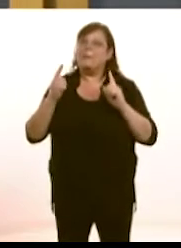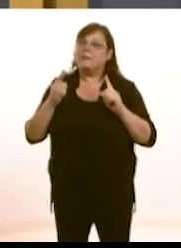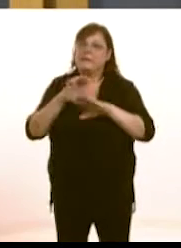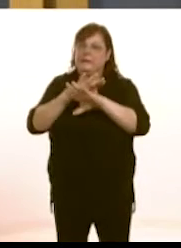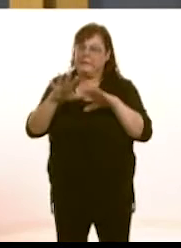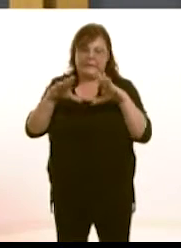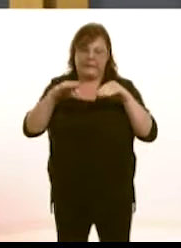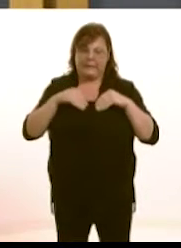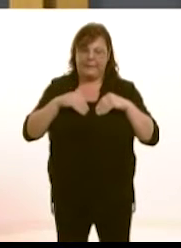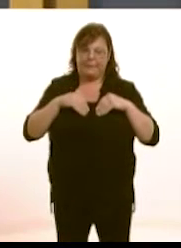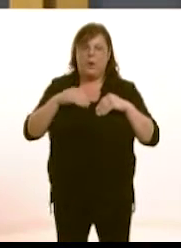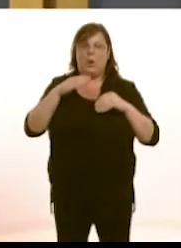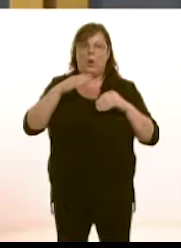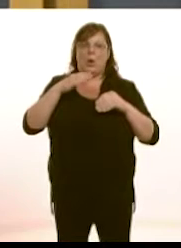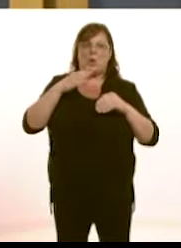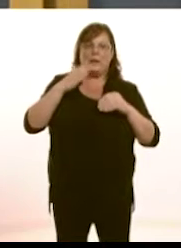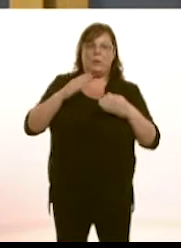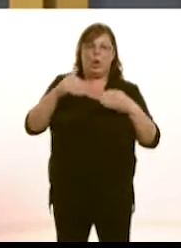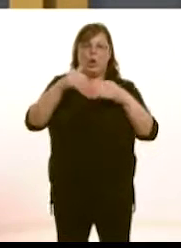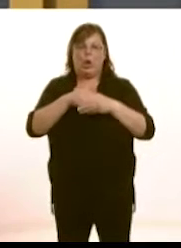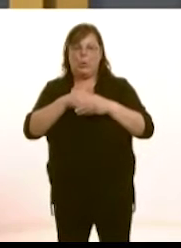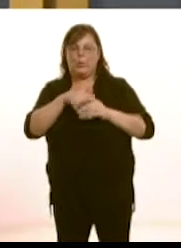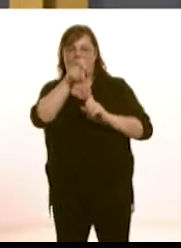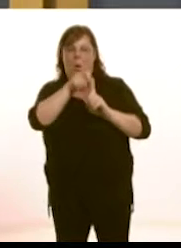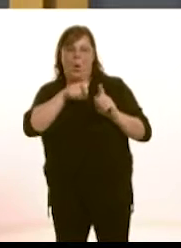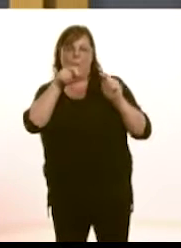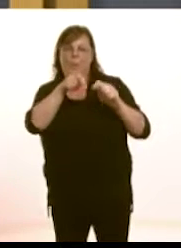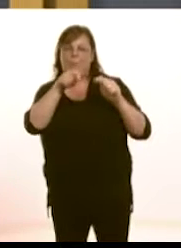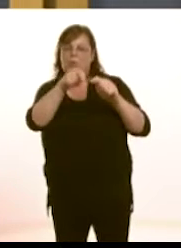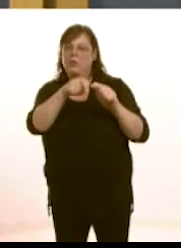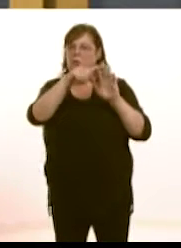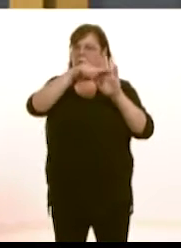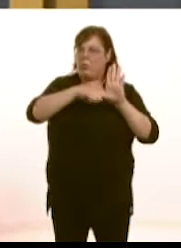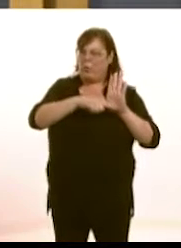need to include reference to perpetrator programmes, committed the Welsh Government then to gather